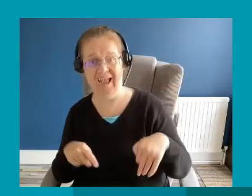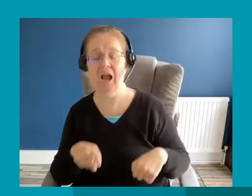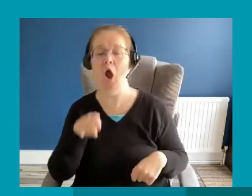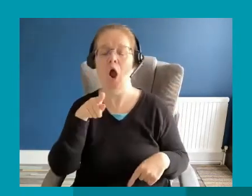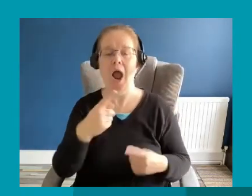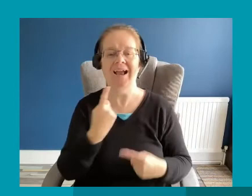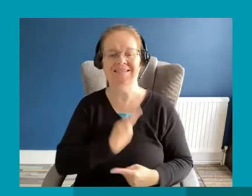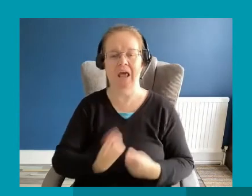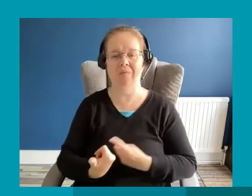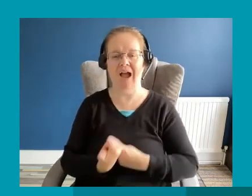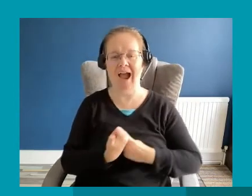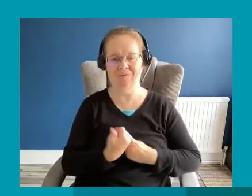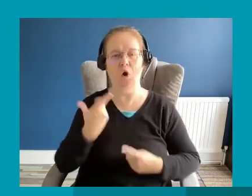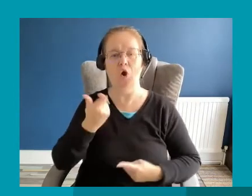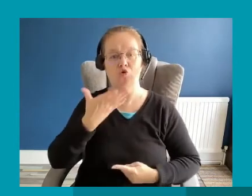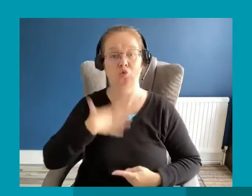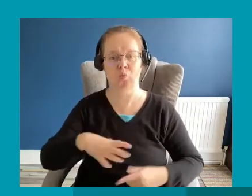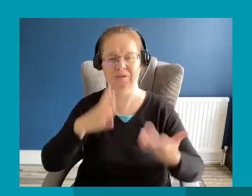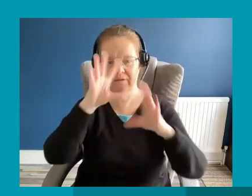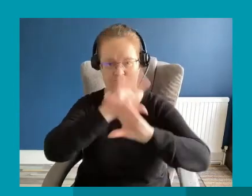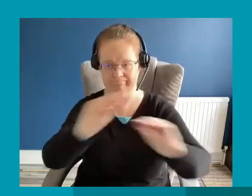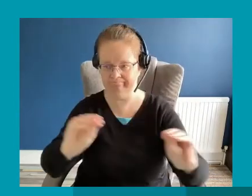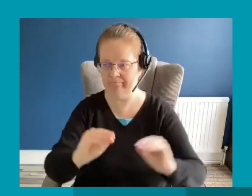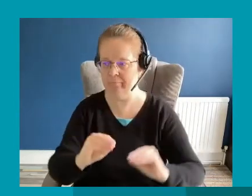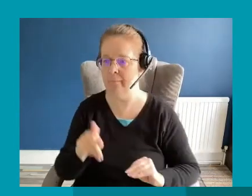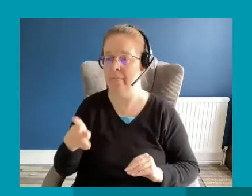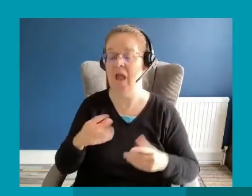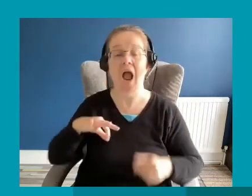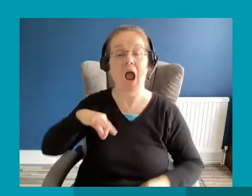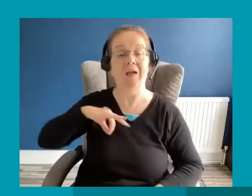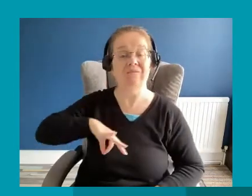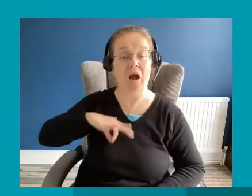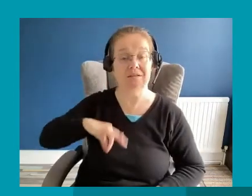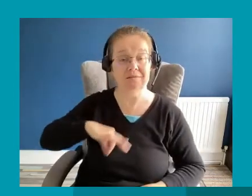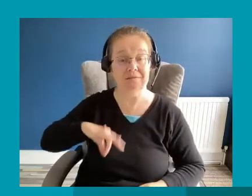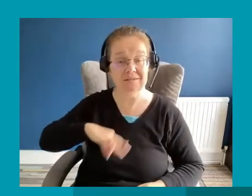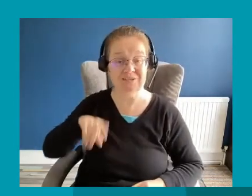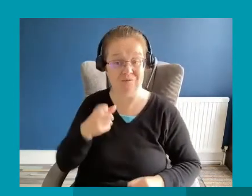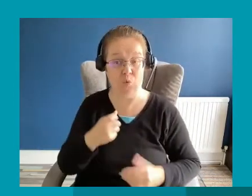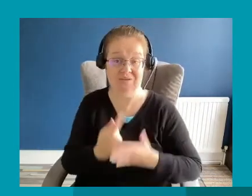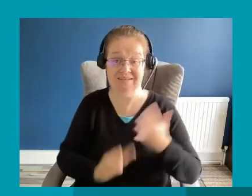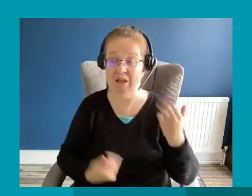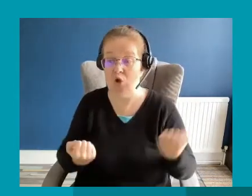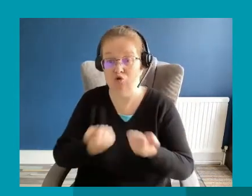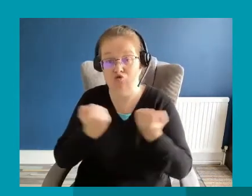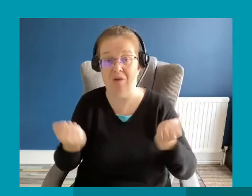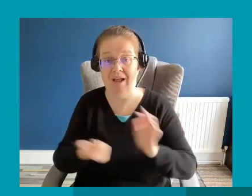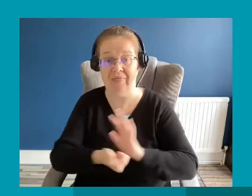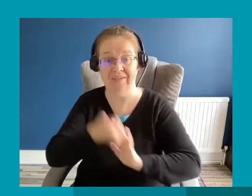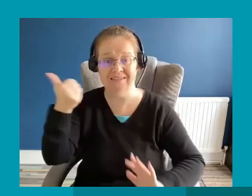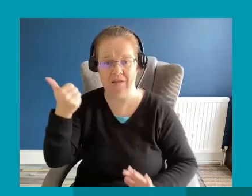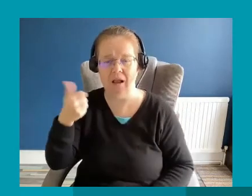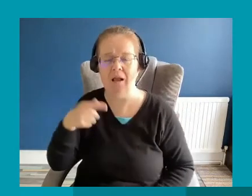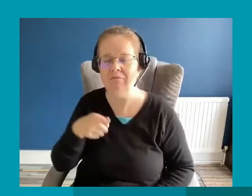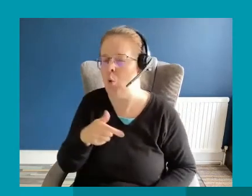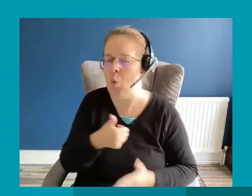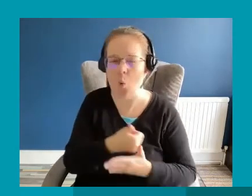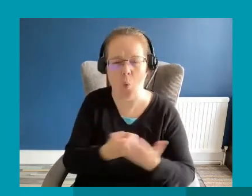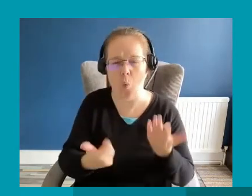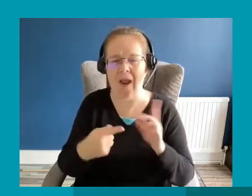point 4, advantages of your disability. You strengthen your skills. We always want to come back to our